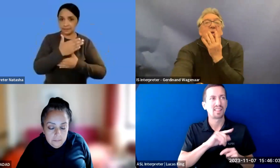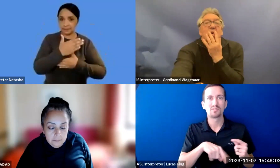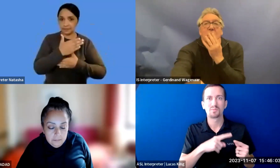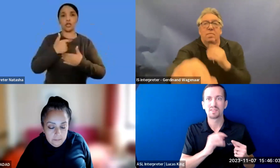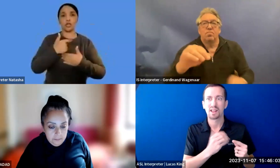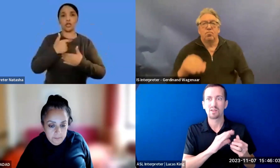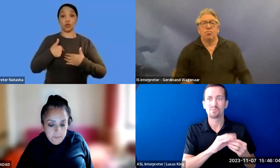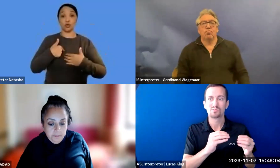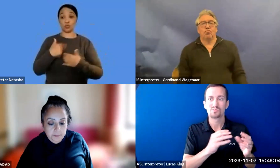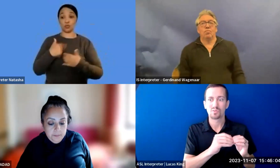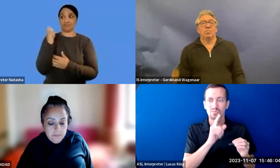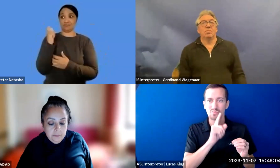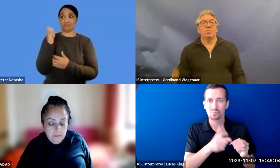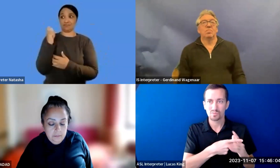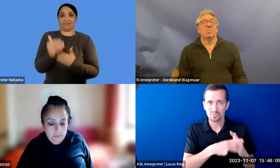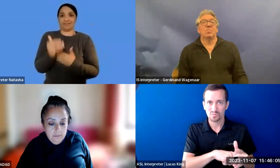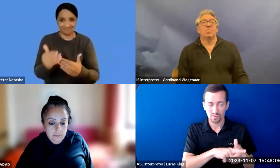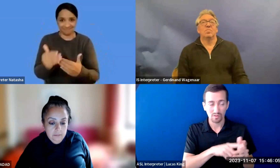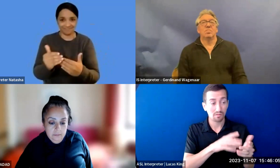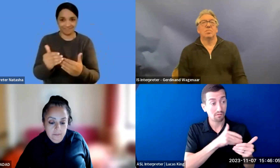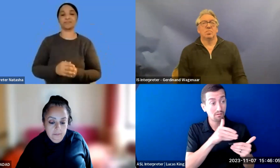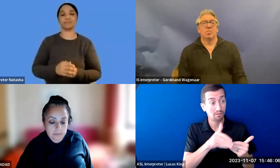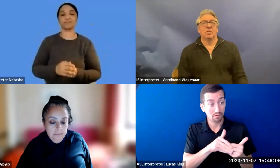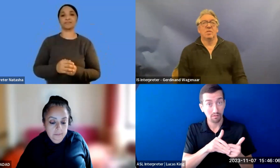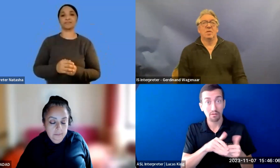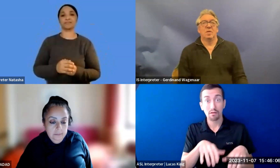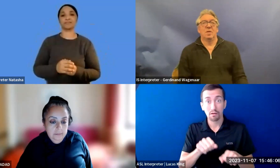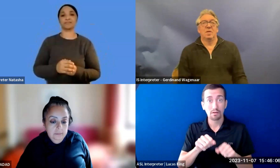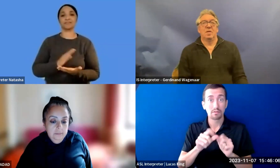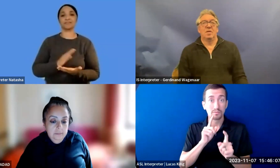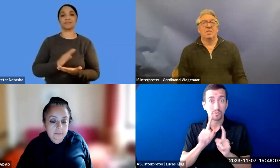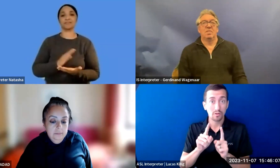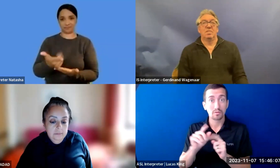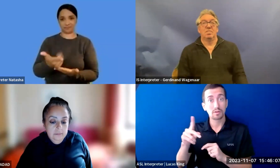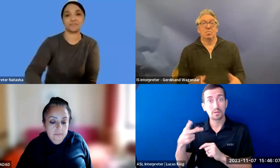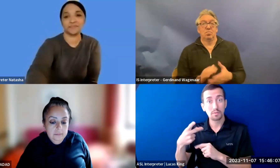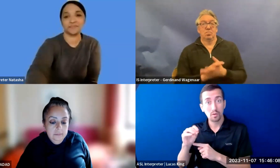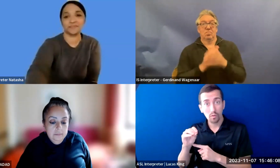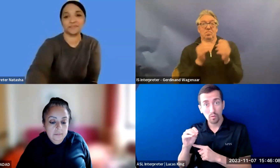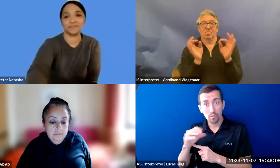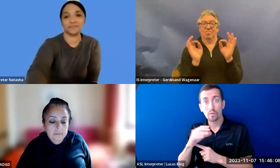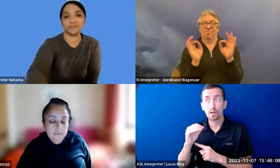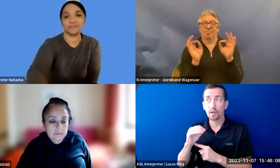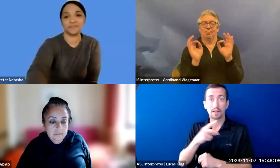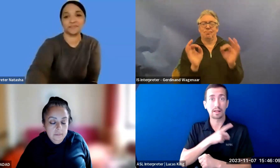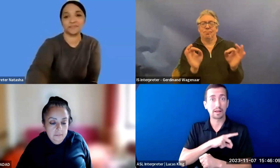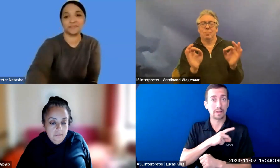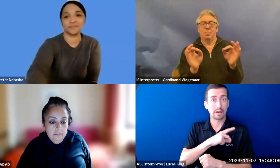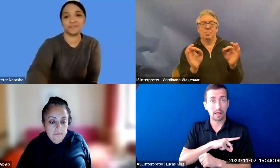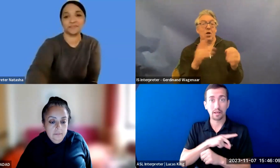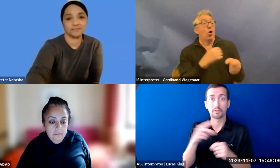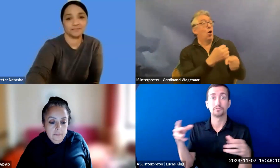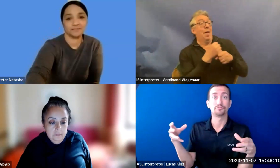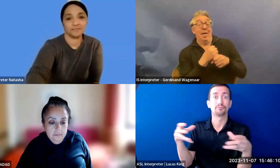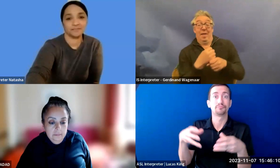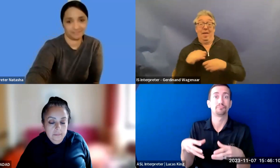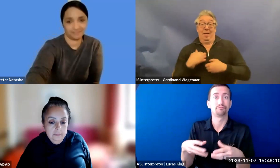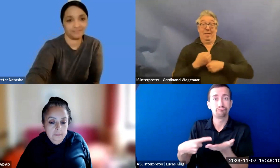This was followed then by a first dialogue between DPOs and the delegation in which we engage our ambassador.